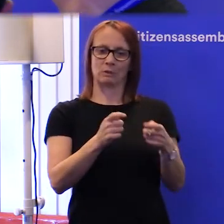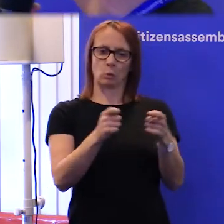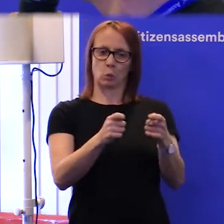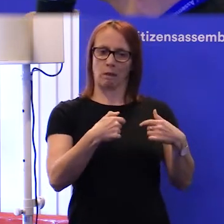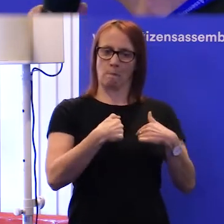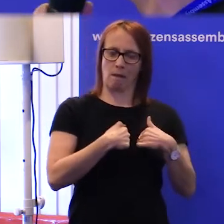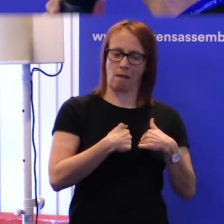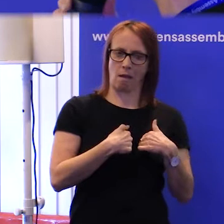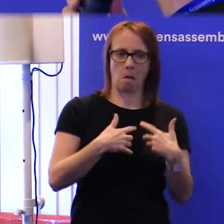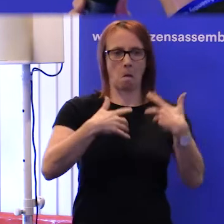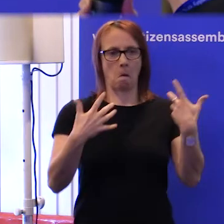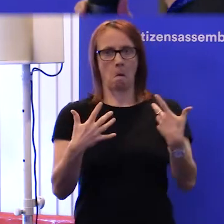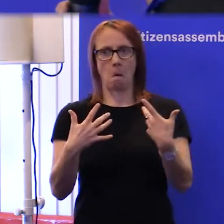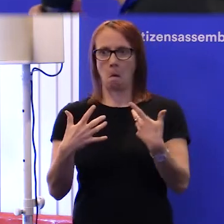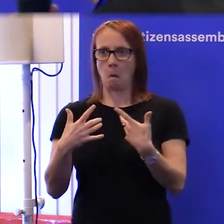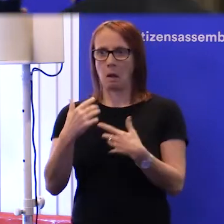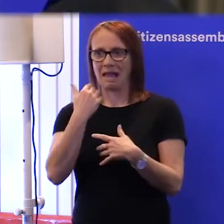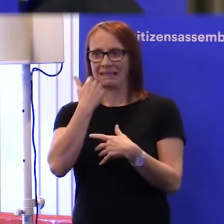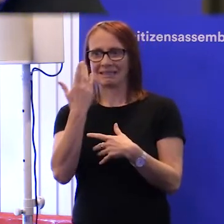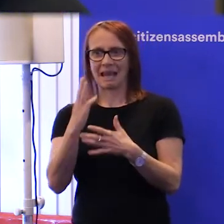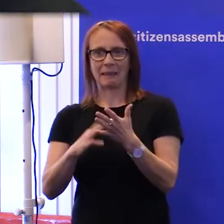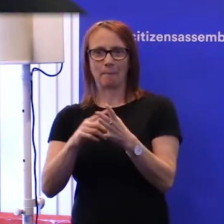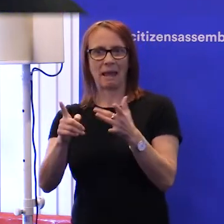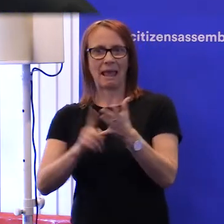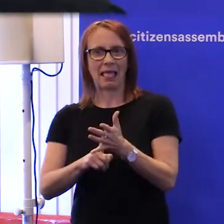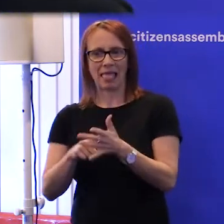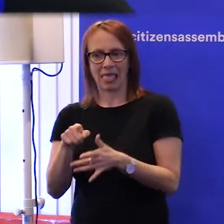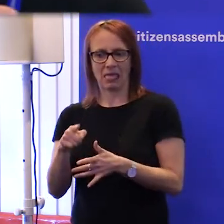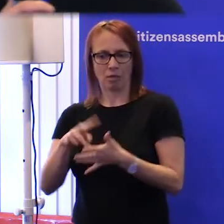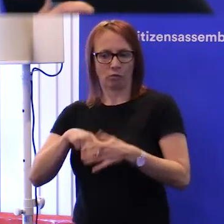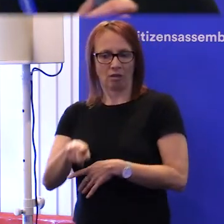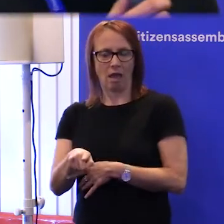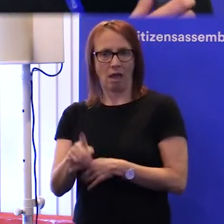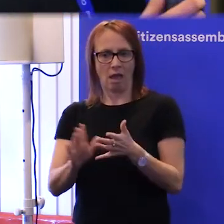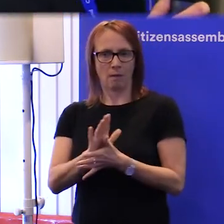a woman who read the Daily Mail and that can it defined you know how you how you